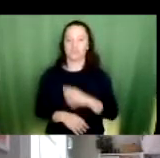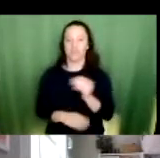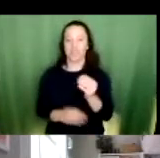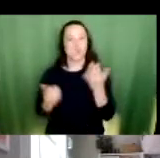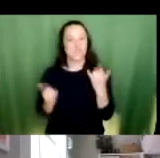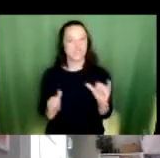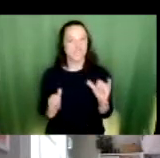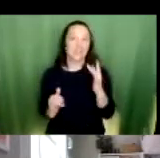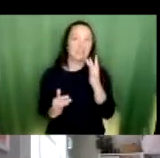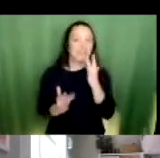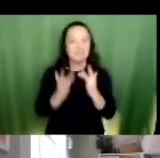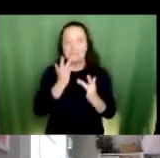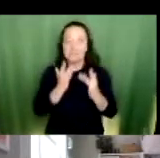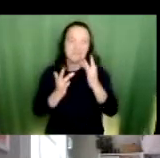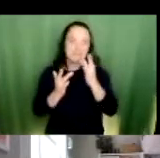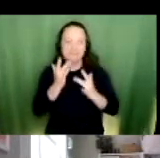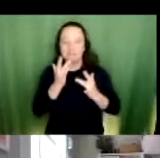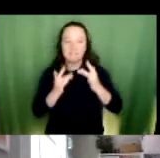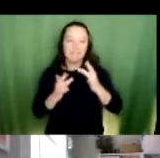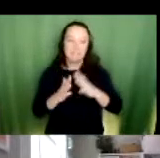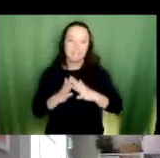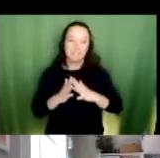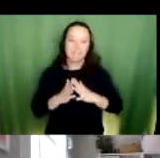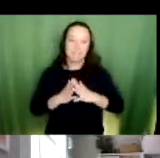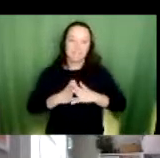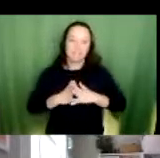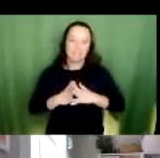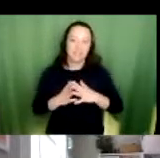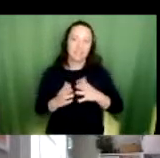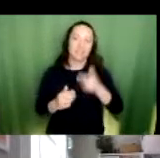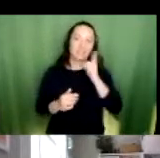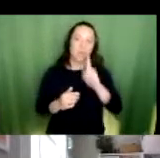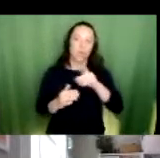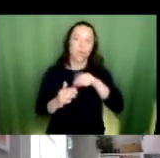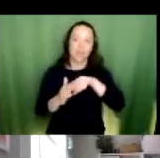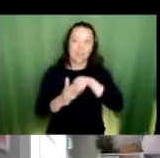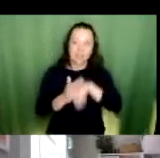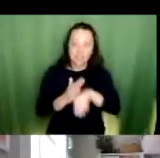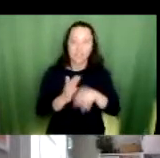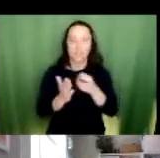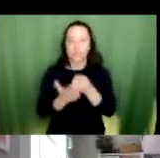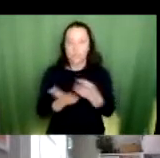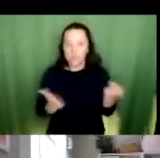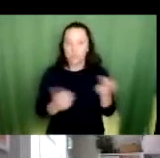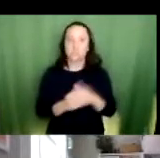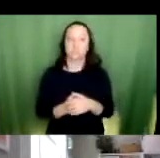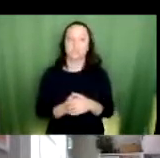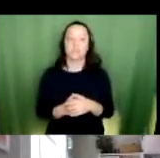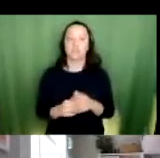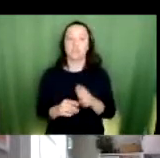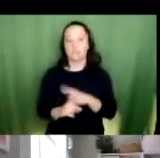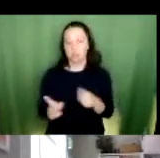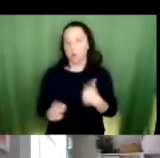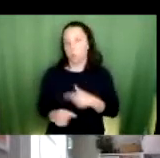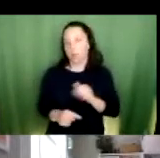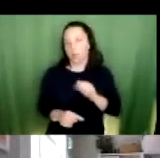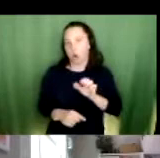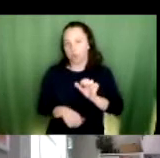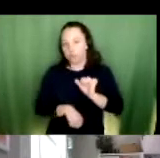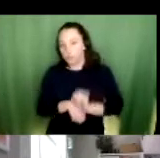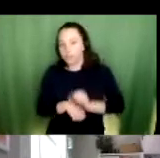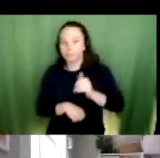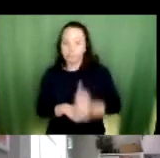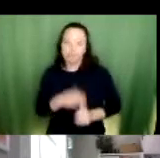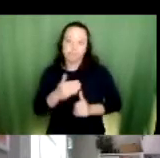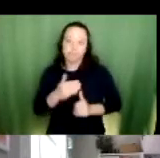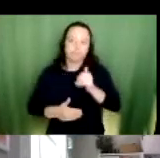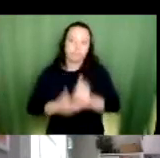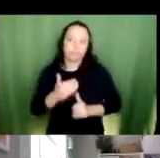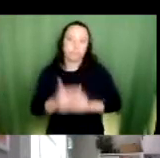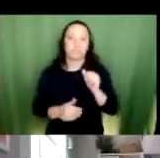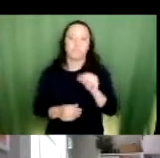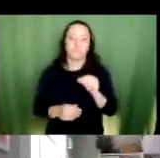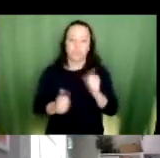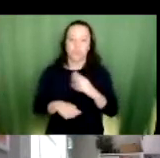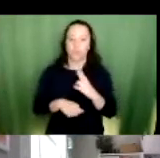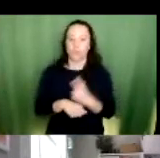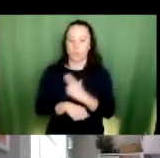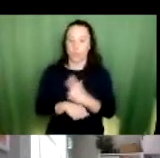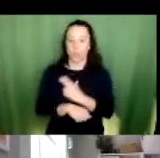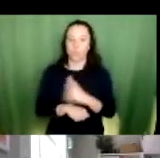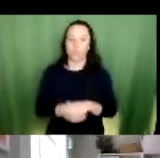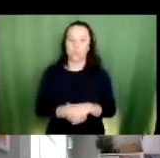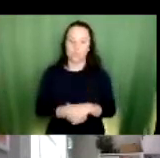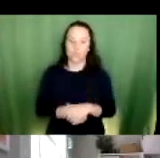the offering accessibility of resources, but it's definitely a work in progress. We are